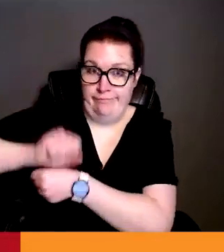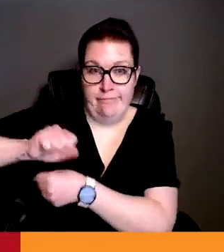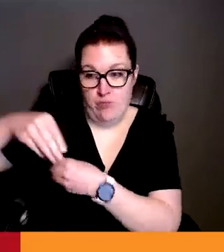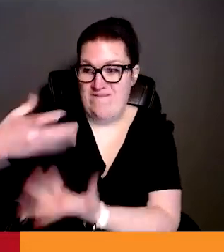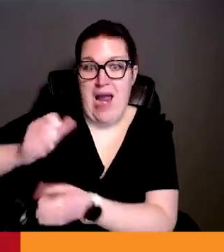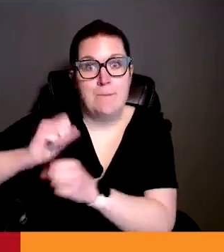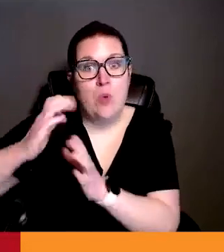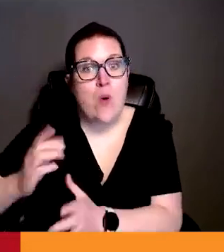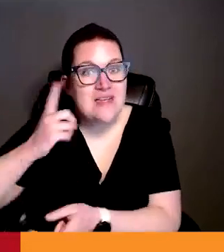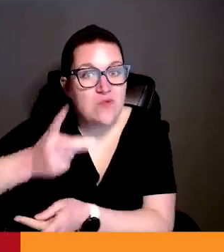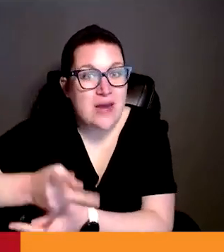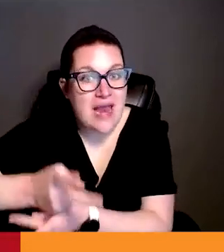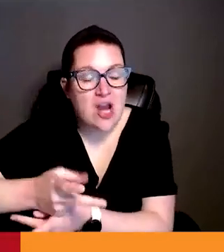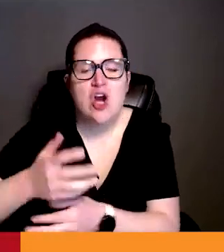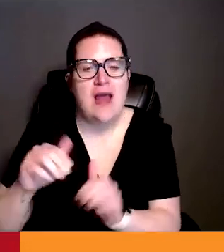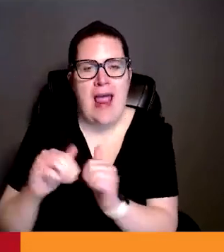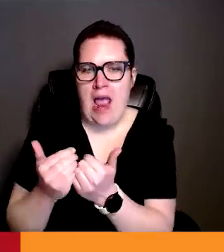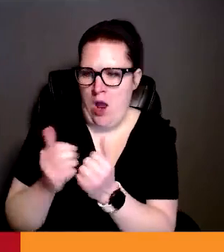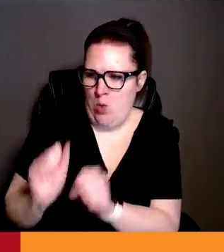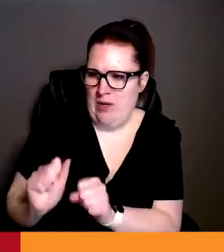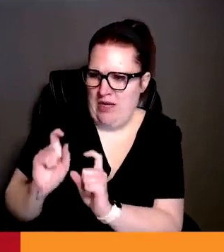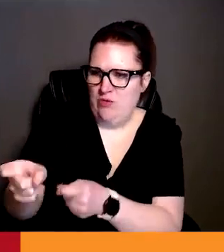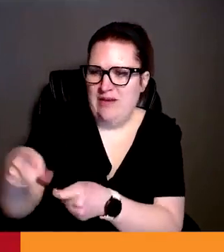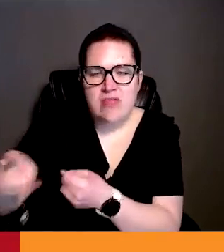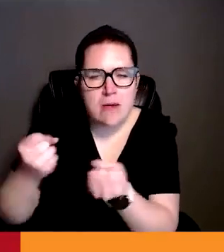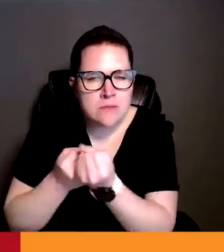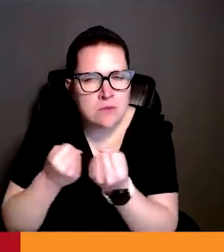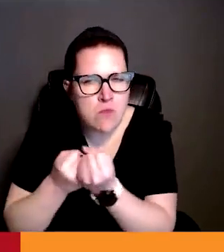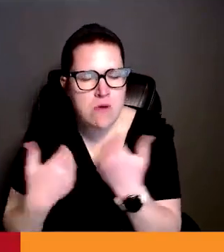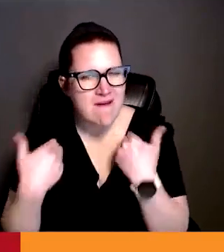supported with the right tools to support the workforce